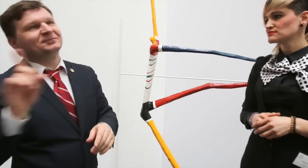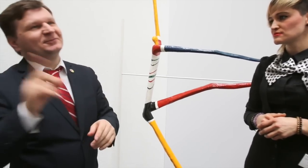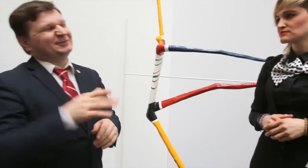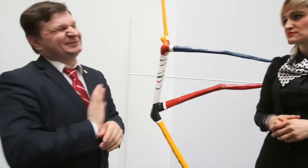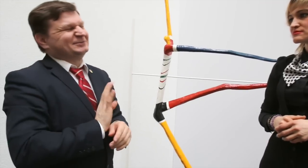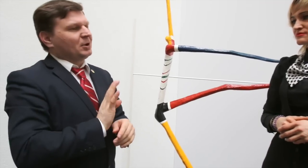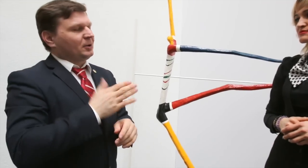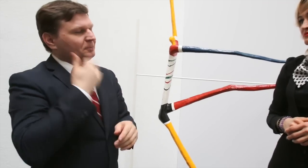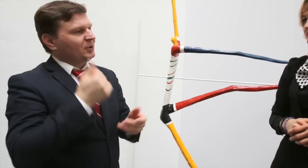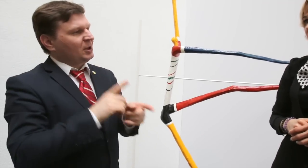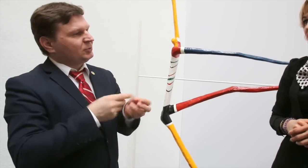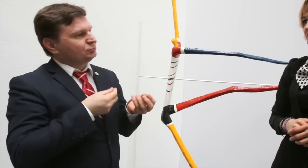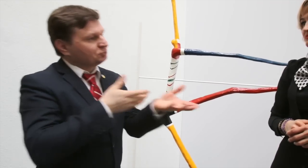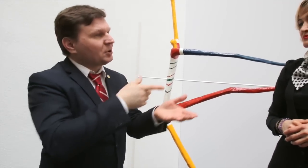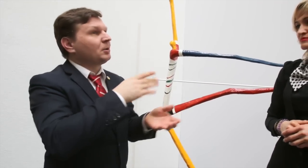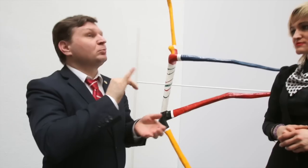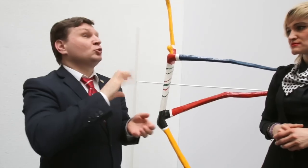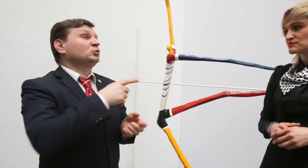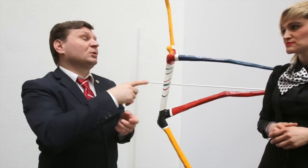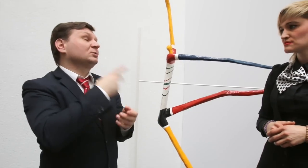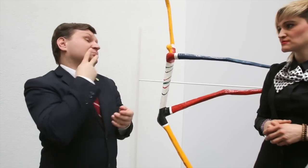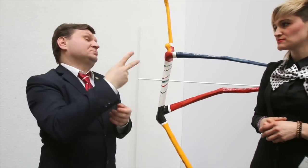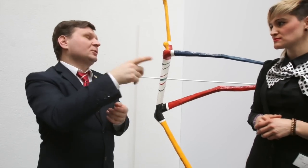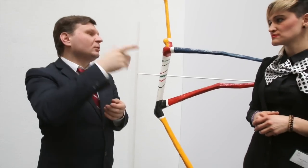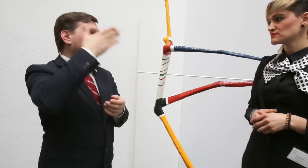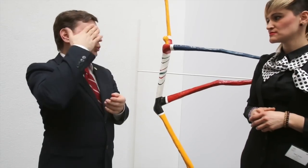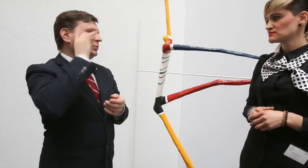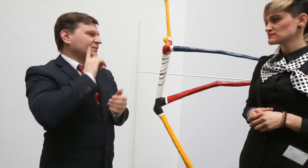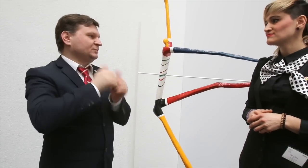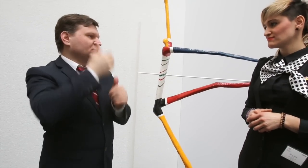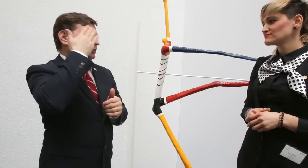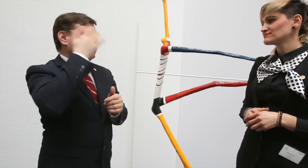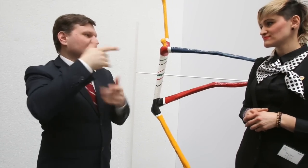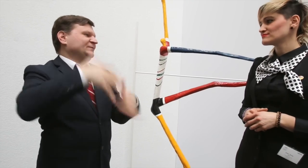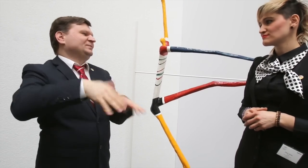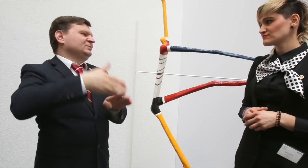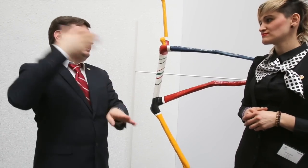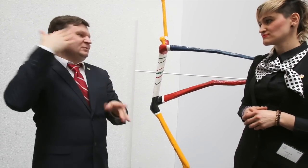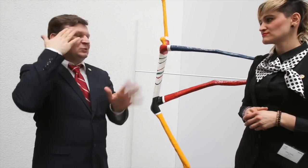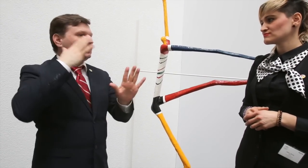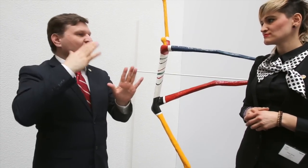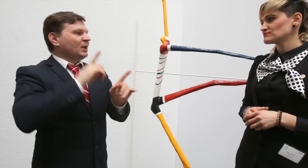This was not a “just simple” gesture, but an interactive one. With Bach’s past experience and knowledge of deaf